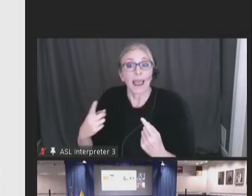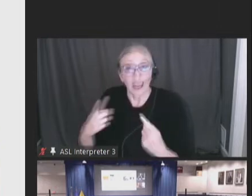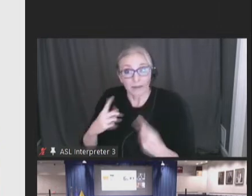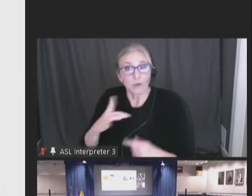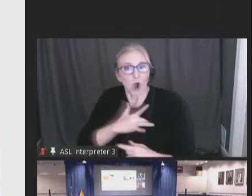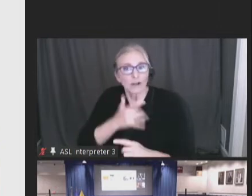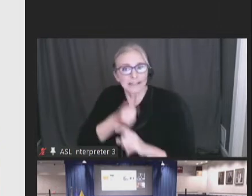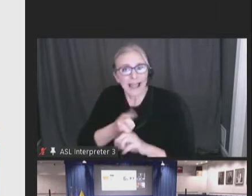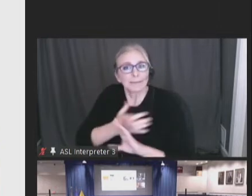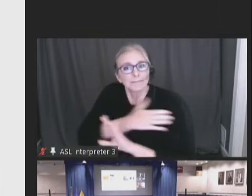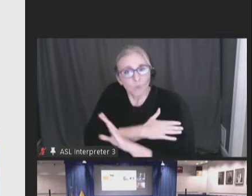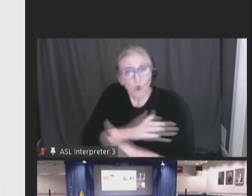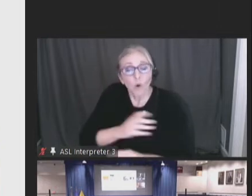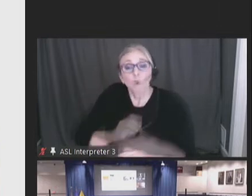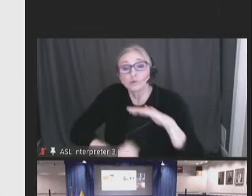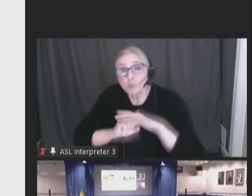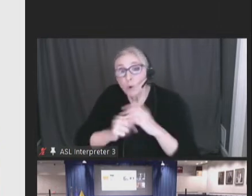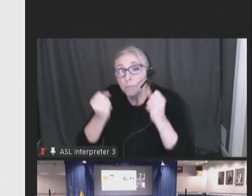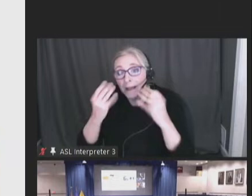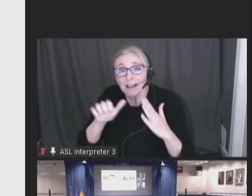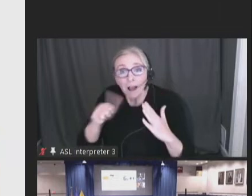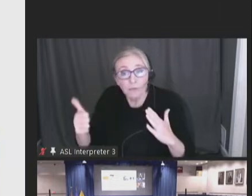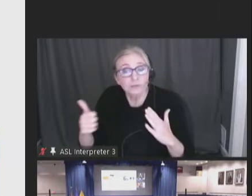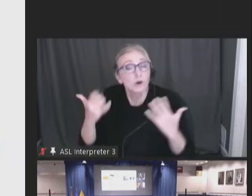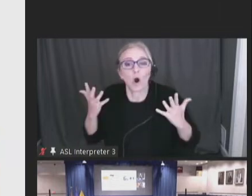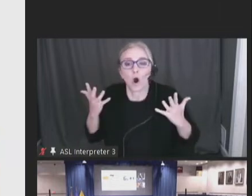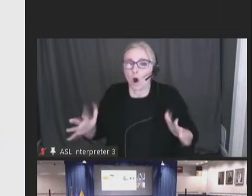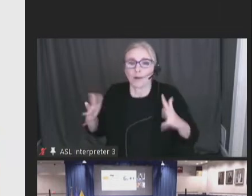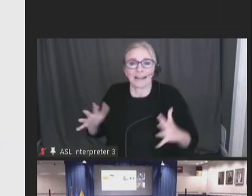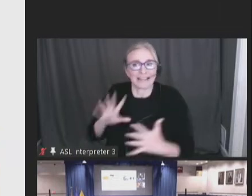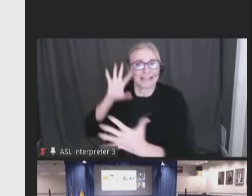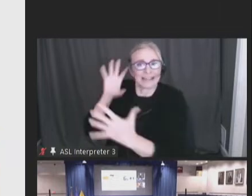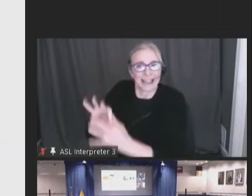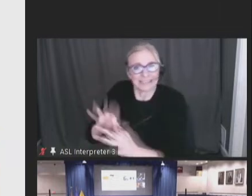or many others, were already connected to CHW interventions.